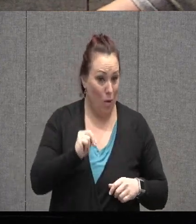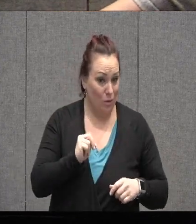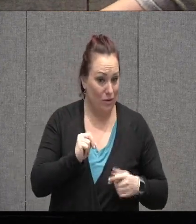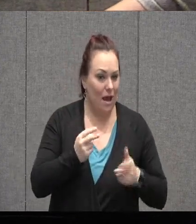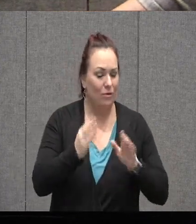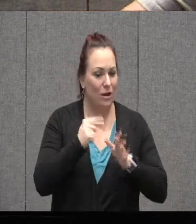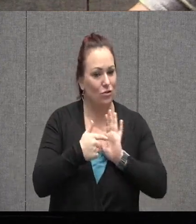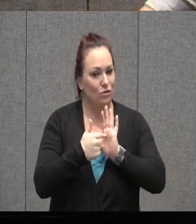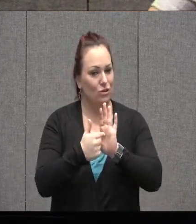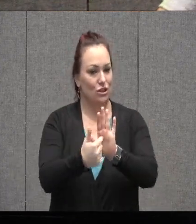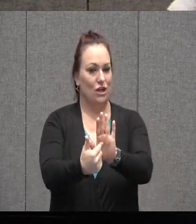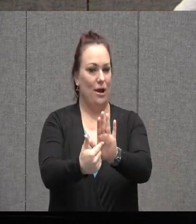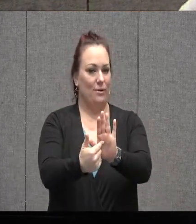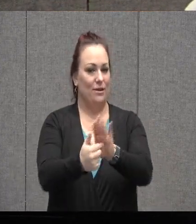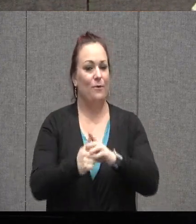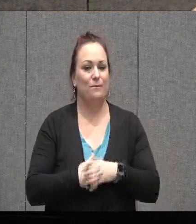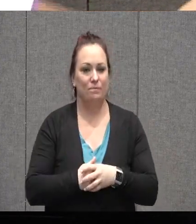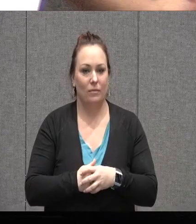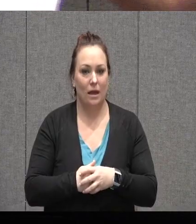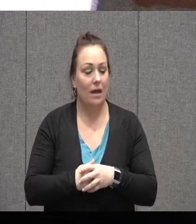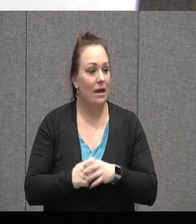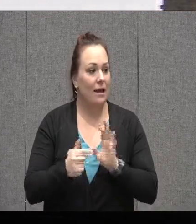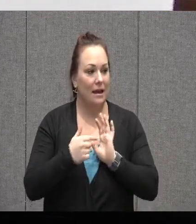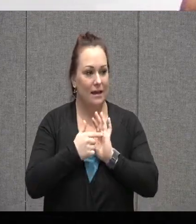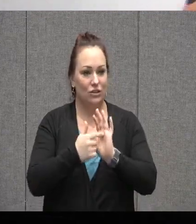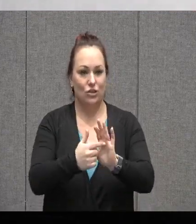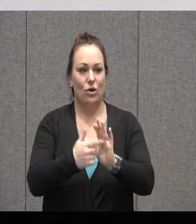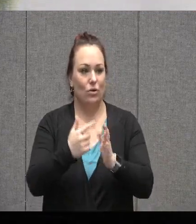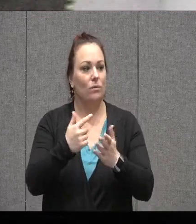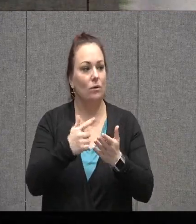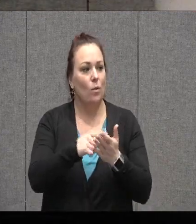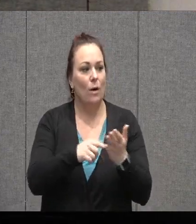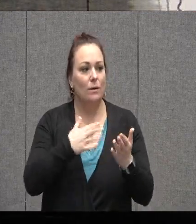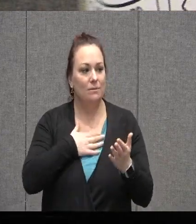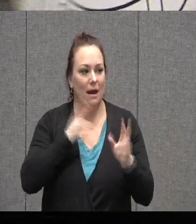And you can kinda see what my theme was when I created it.